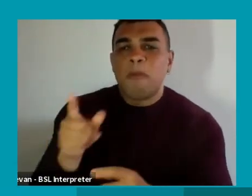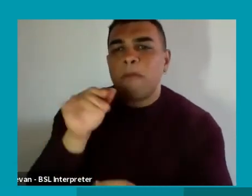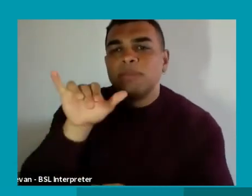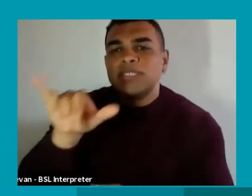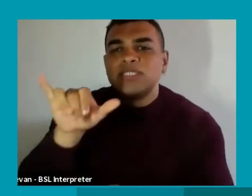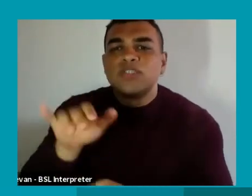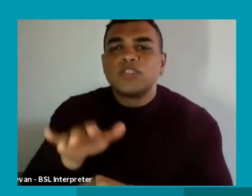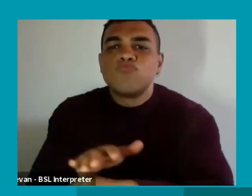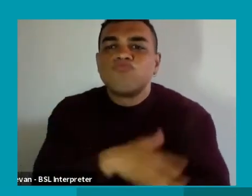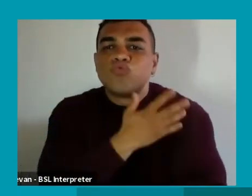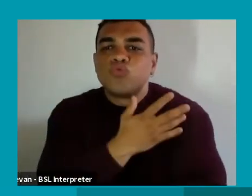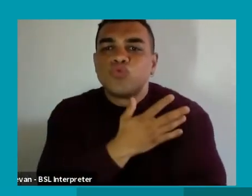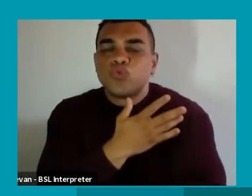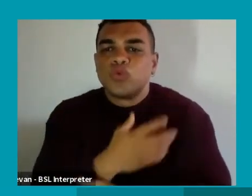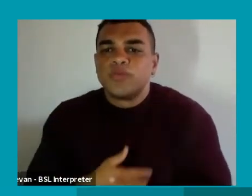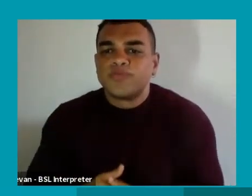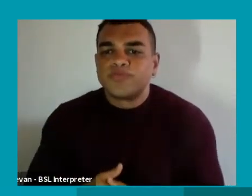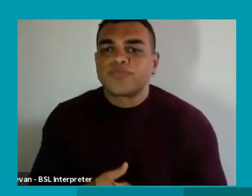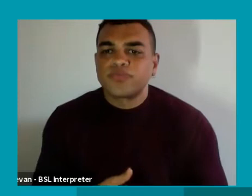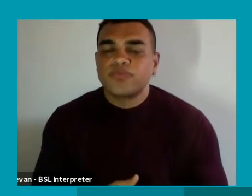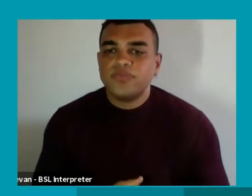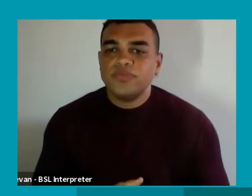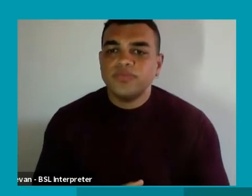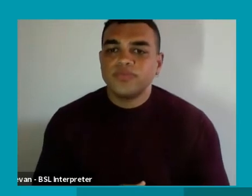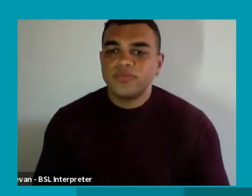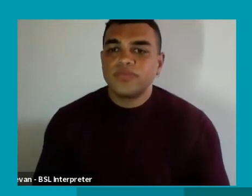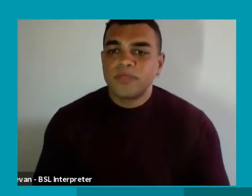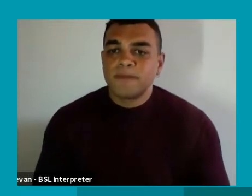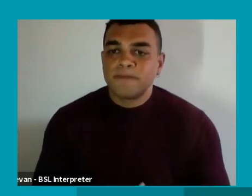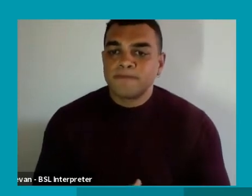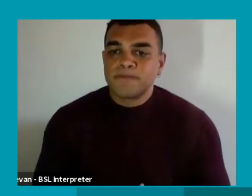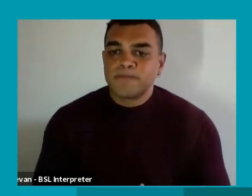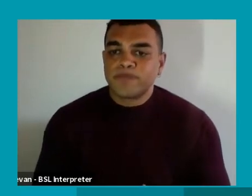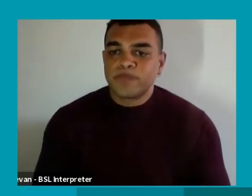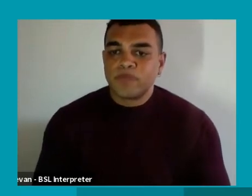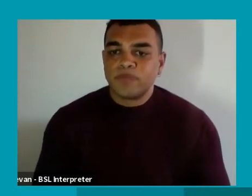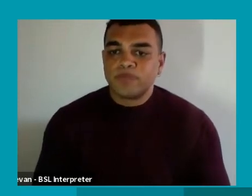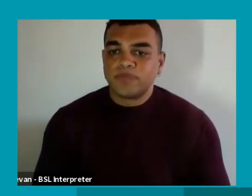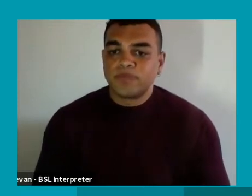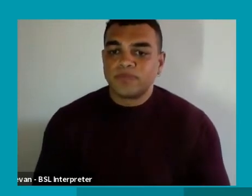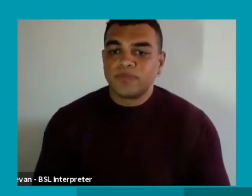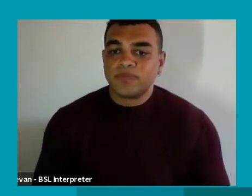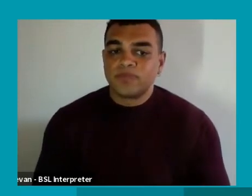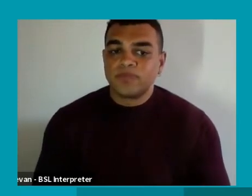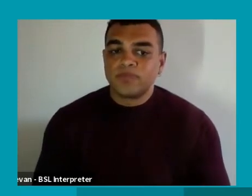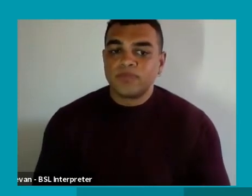applying for and how you know how they might best answer the query. If the person asking for the references.